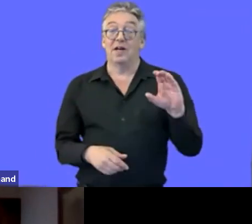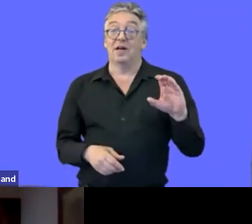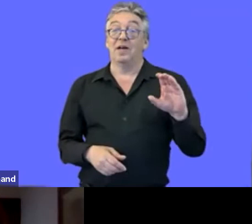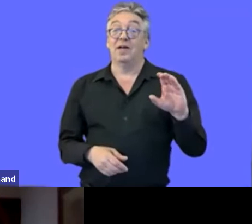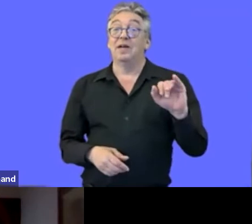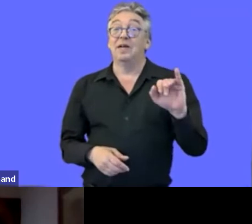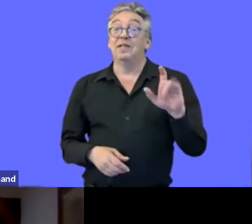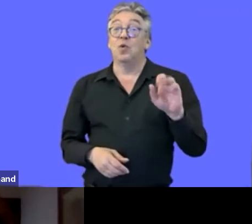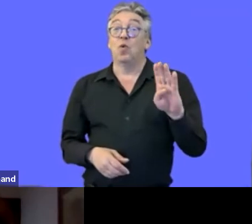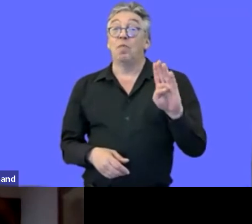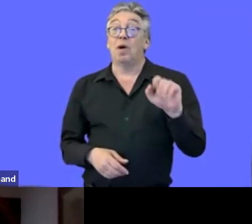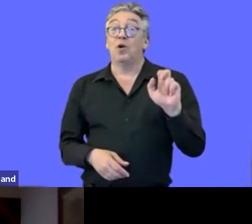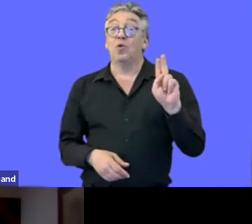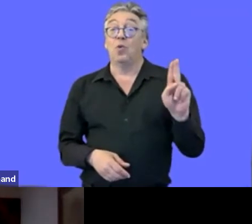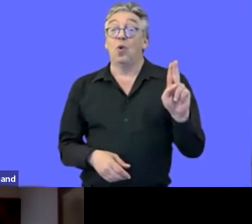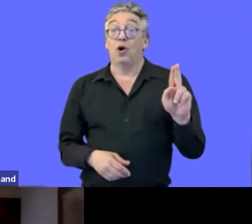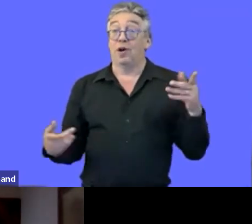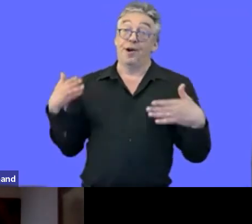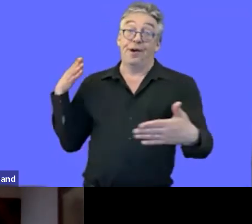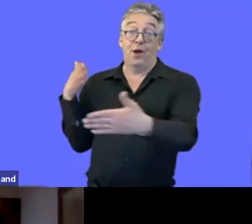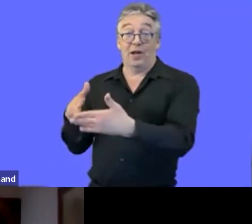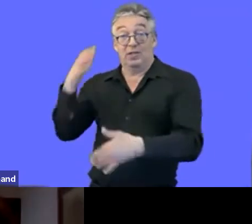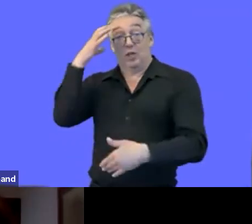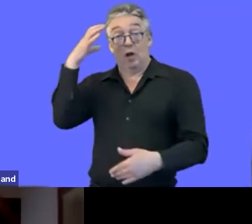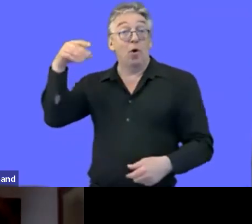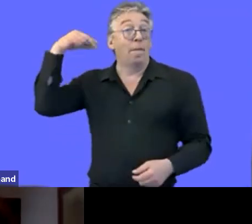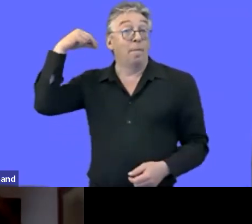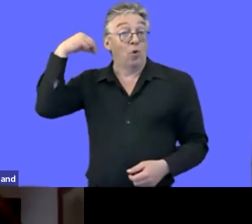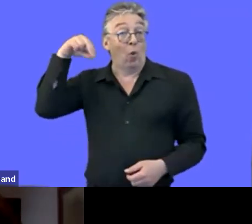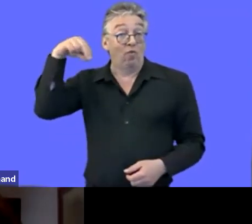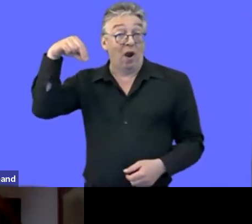and this is a recent case, and this is the case of a woman